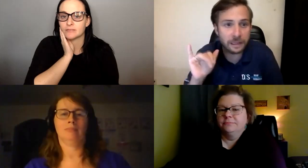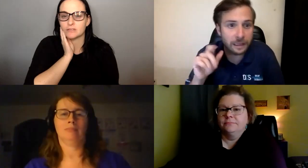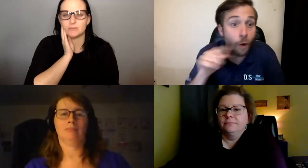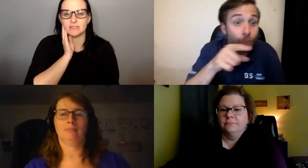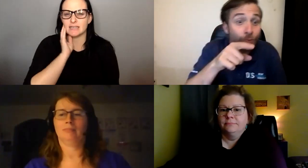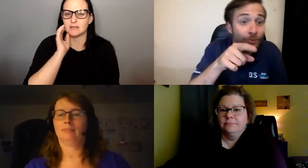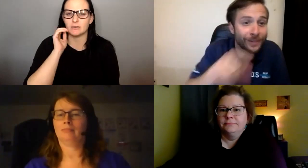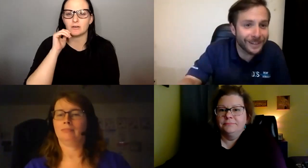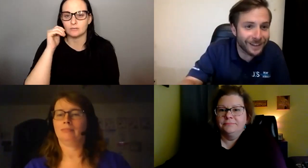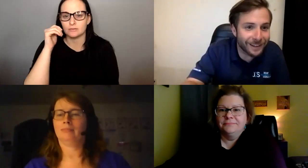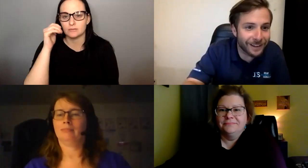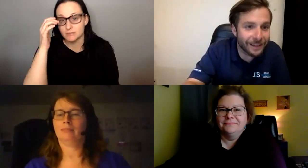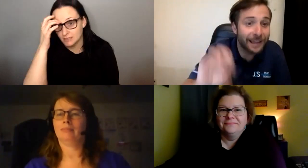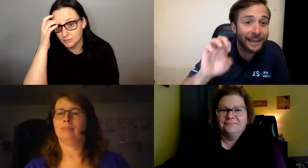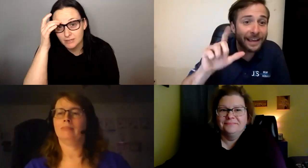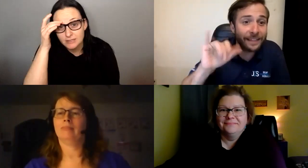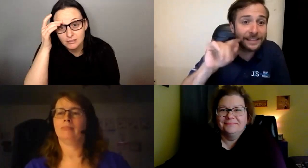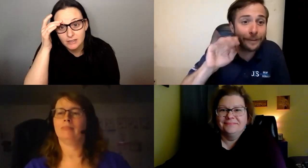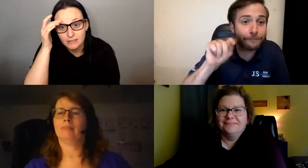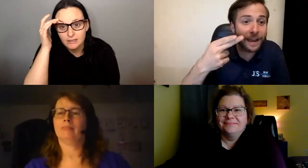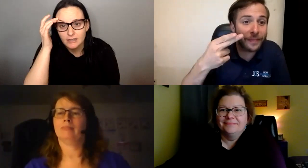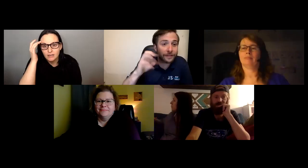do we see anyone oh do we see anyone